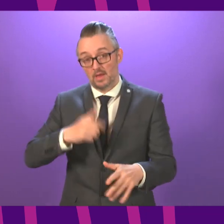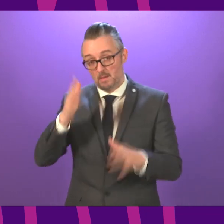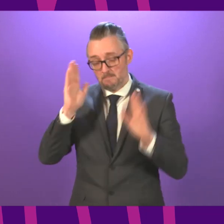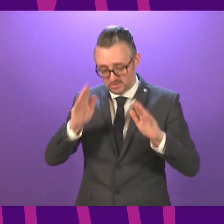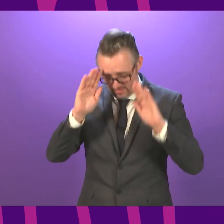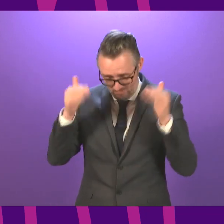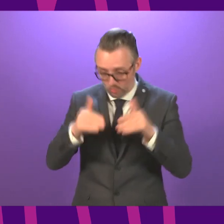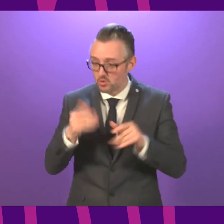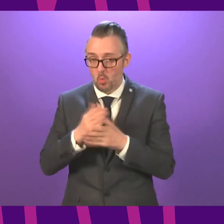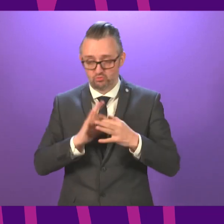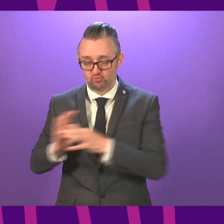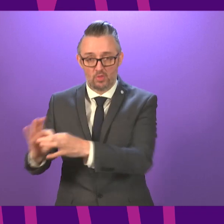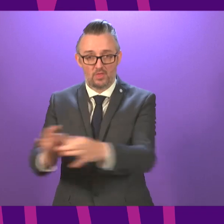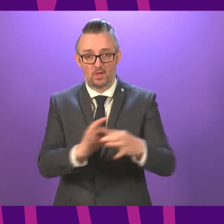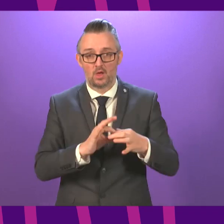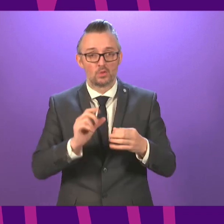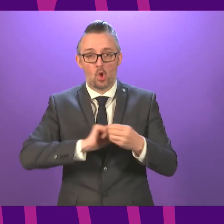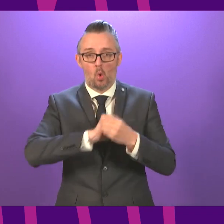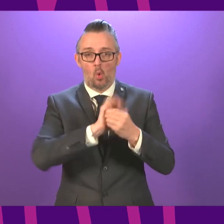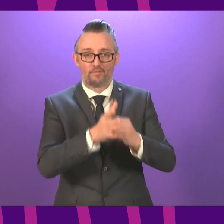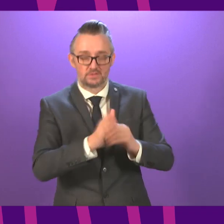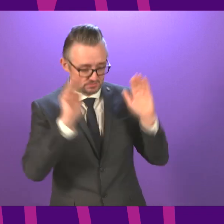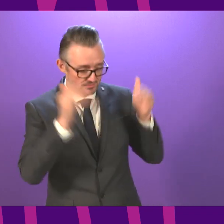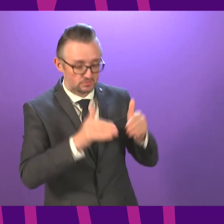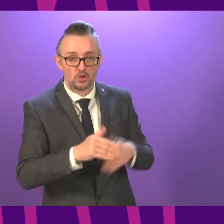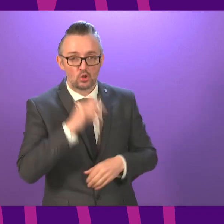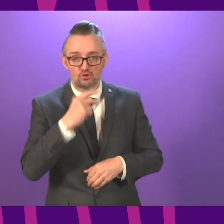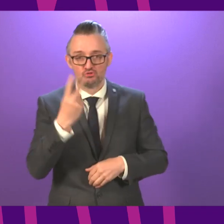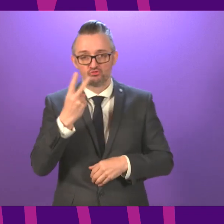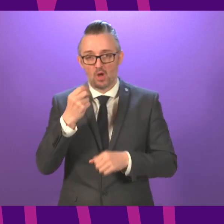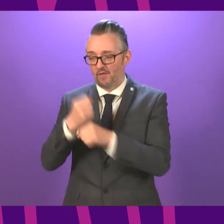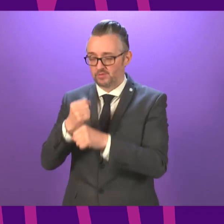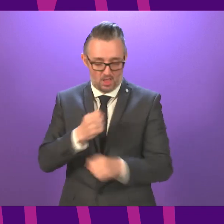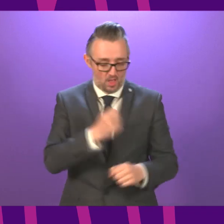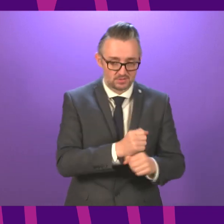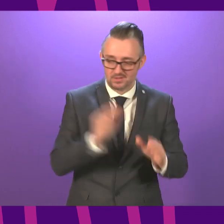recovery, rather than the two Governments focusing on their ideological obsessions? We must bring our